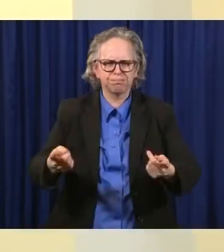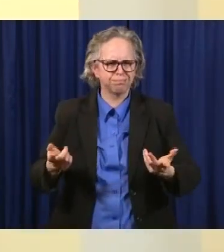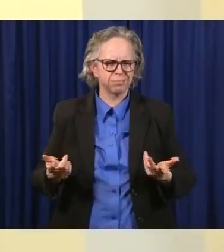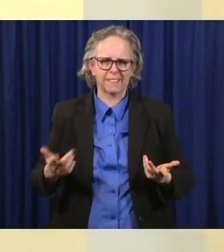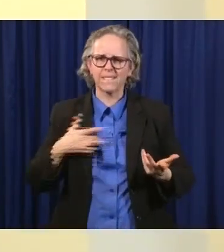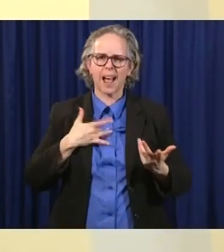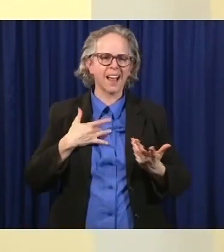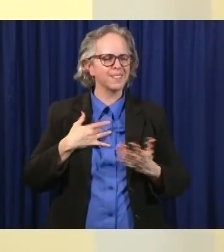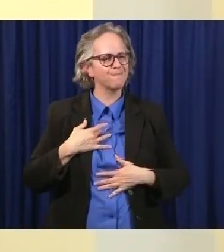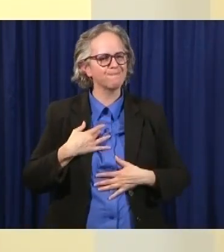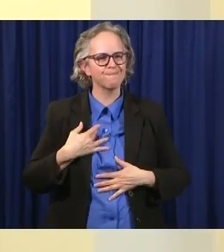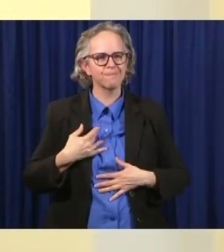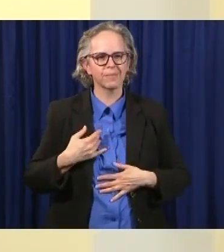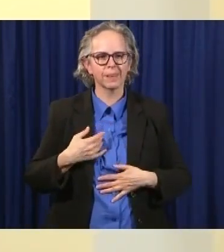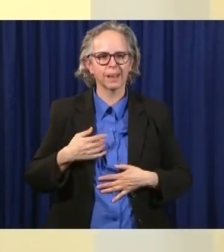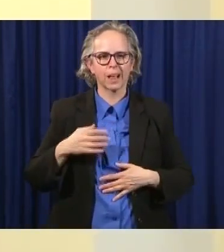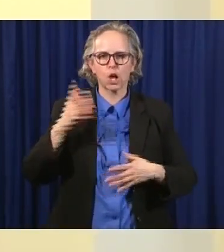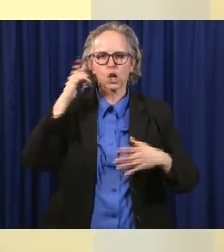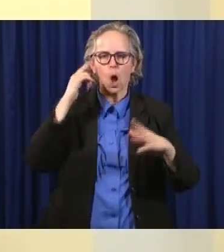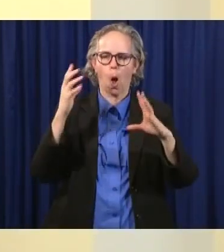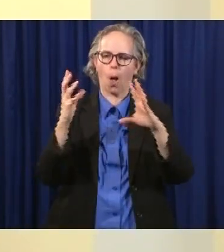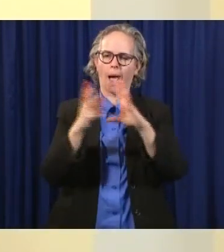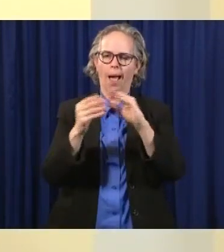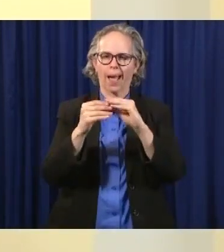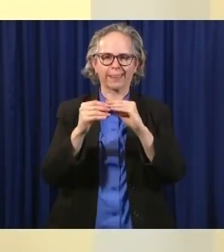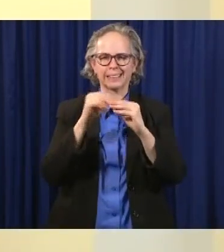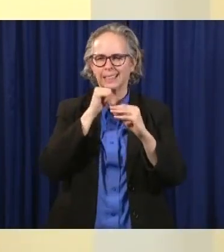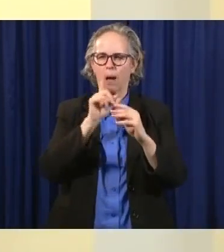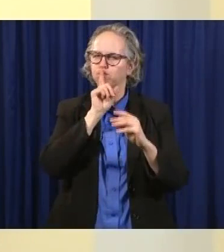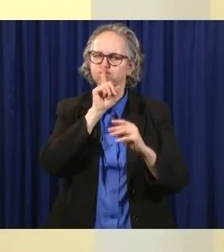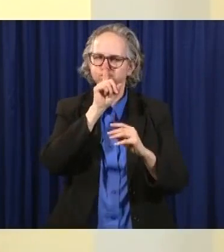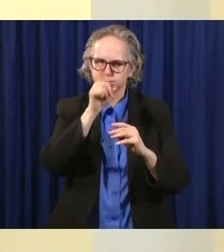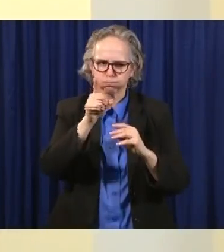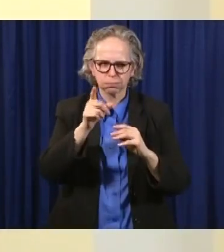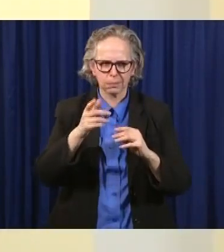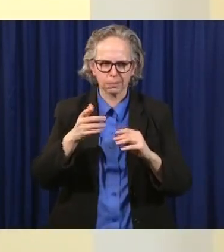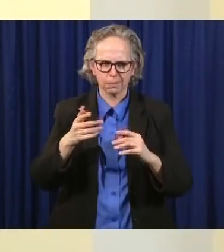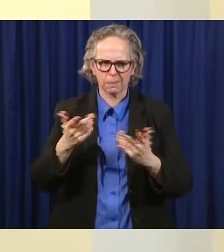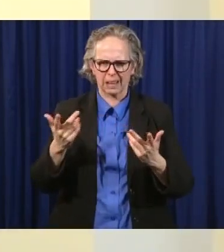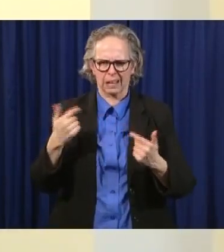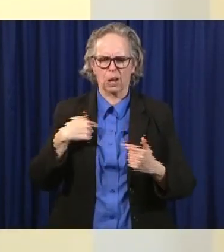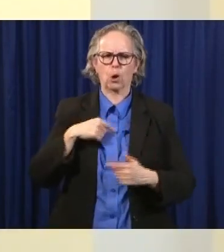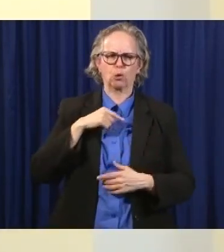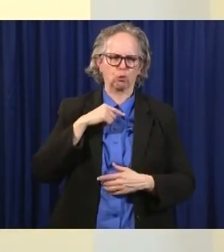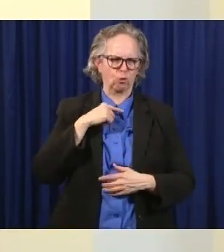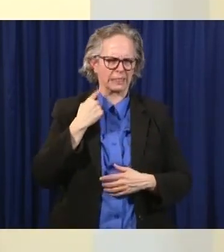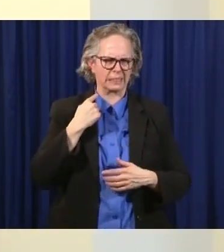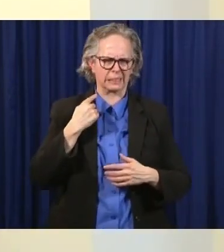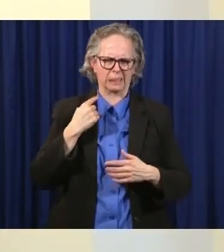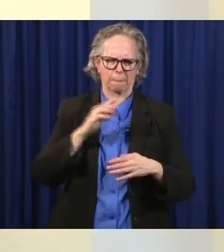SO TO CONCLUDE, I WANT TO SAY, I'VE ALWAYS FELT ALL ALONG THAT THERE WAS SORT OF A FALSE NARRATIVE YOU WOULD SAY, WE